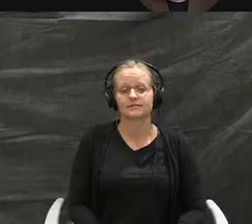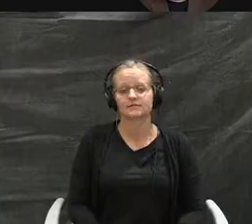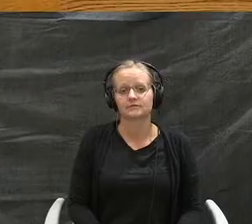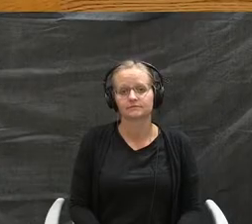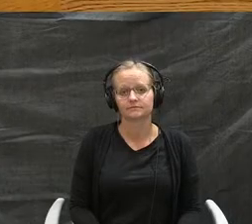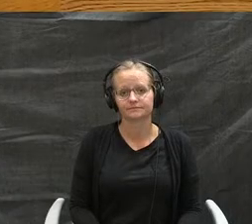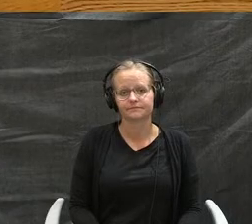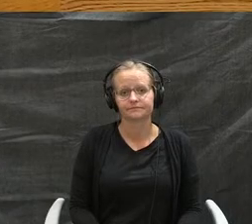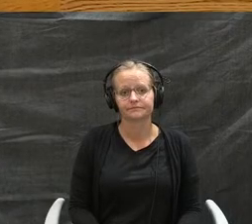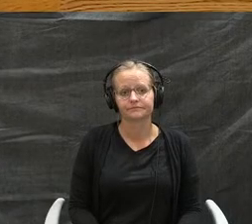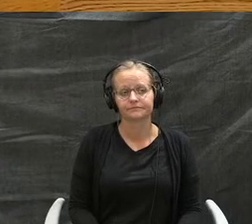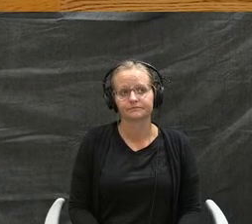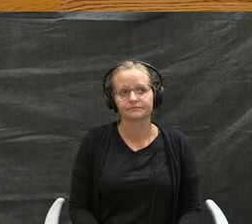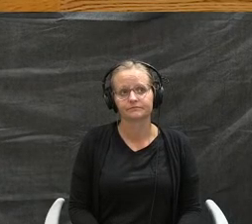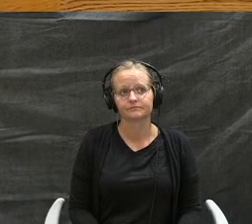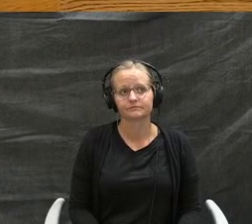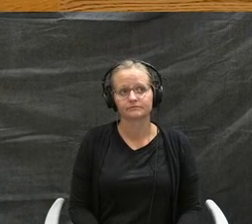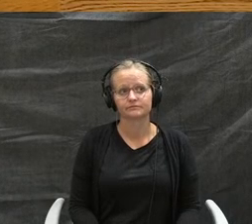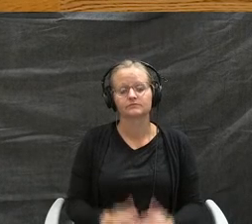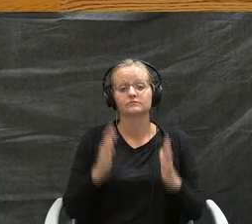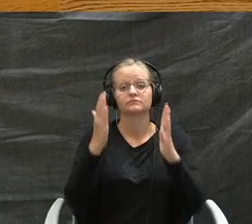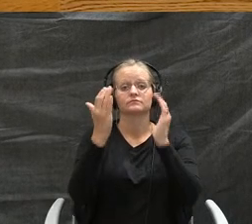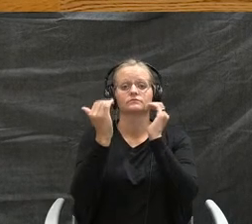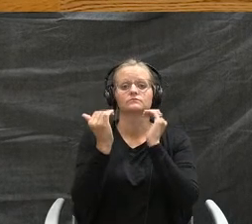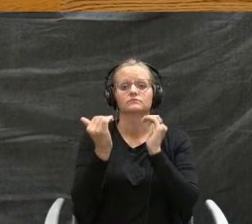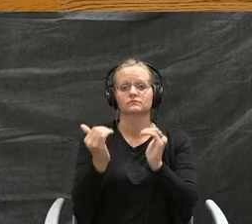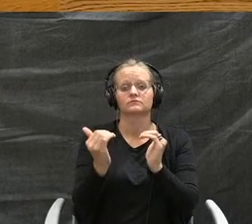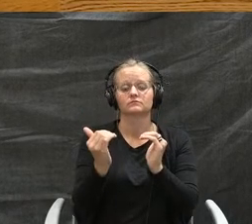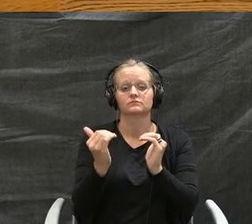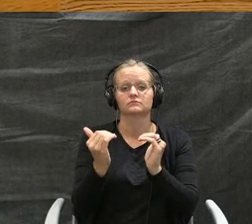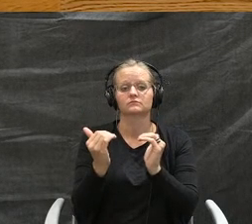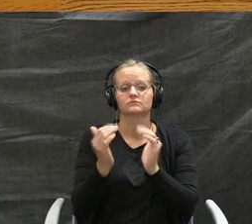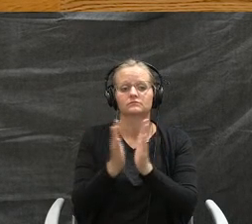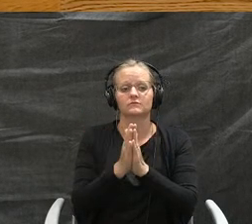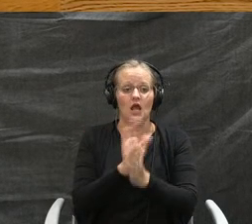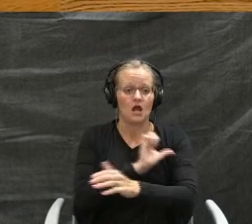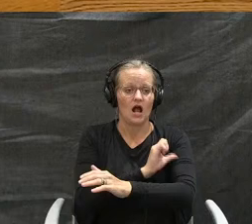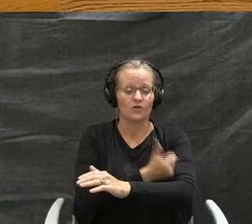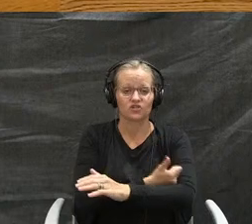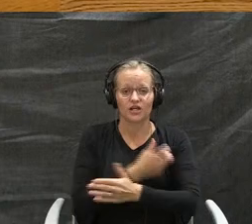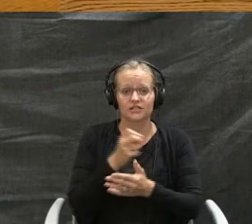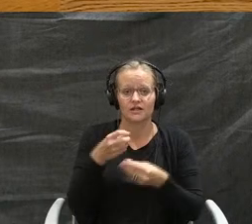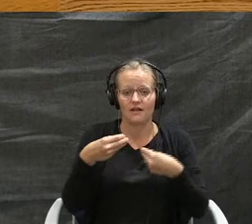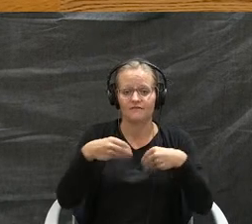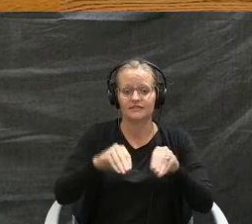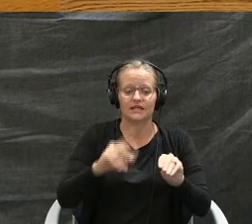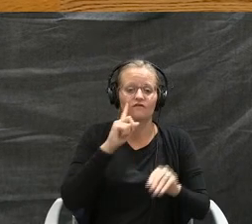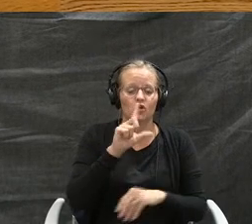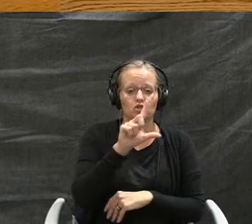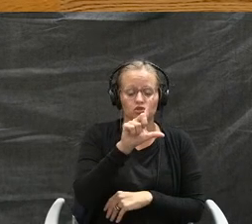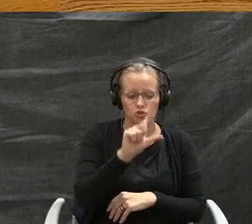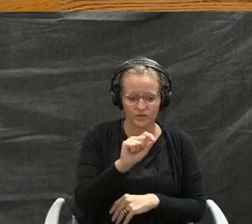Moving on to the authorization of sale for 2021 AO pub